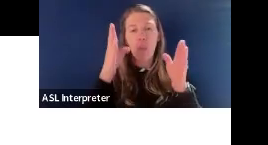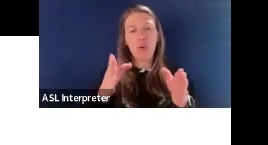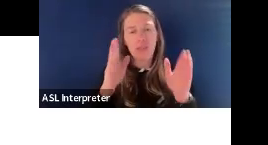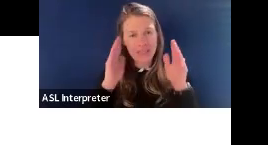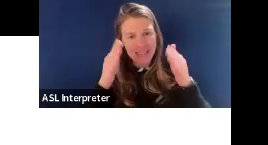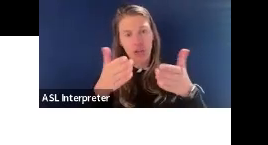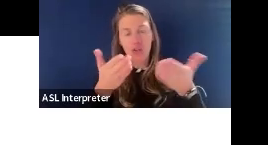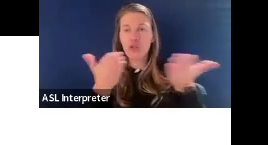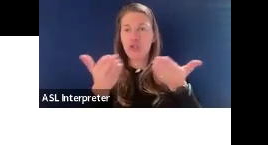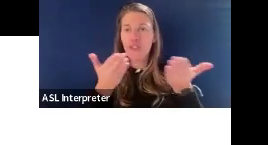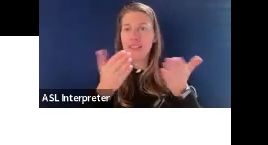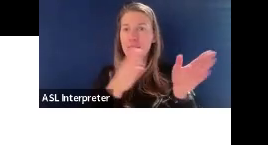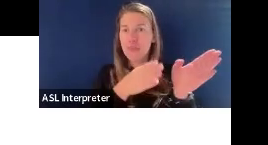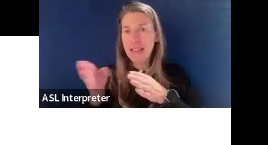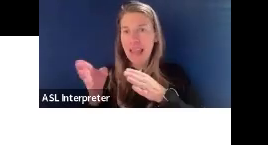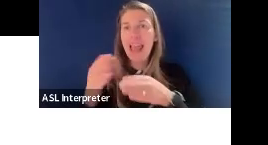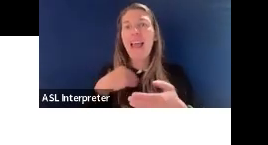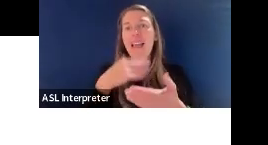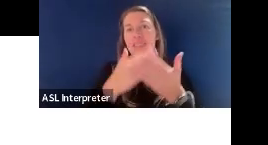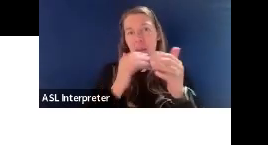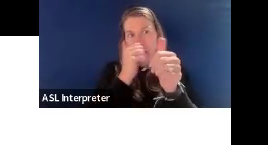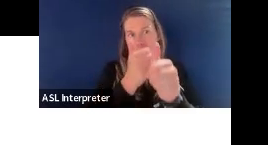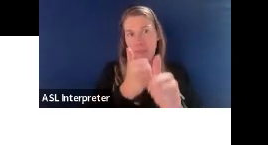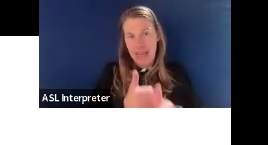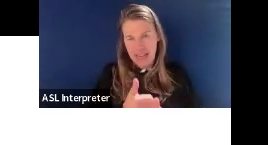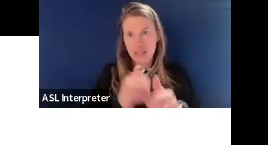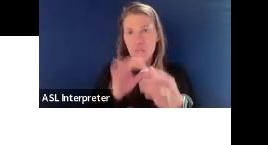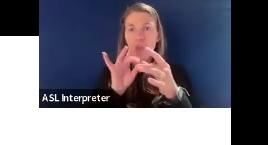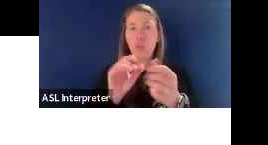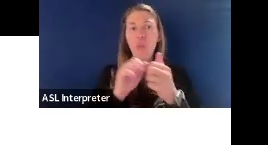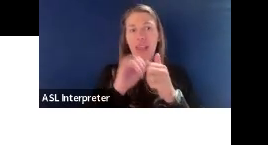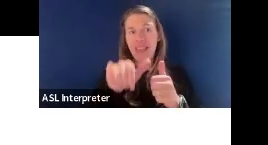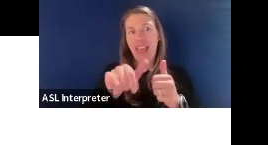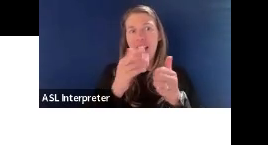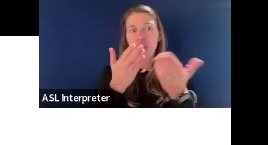and I have some updates for you all about the service planning changes.